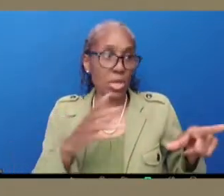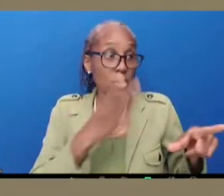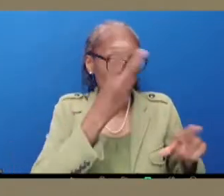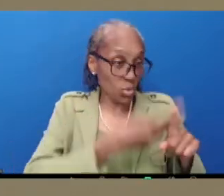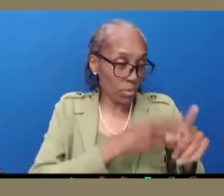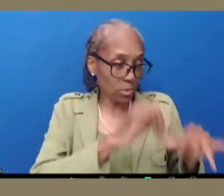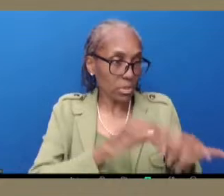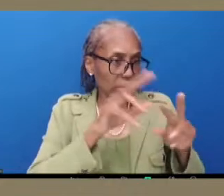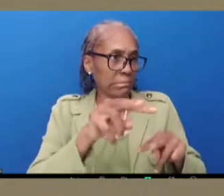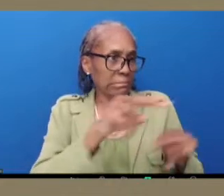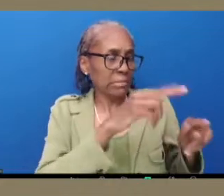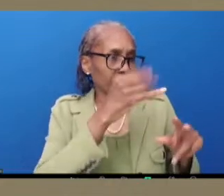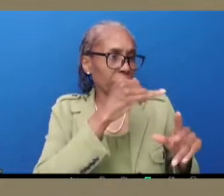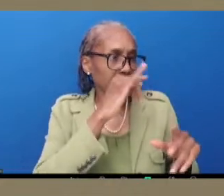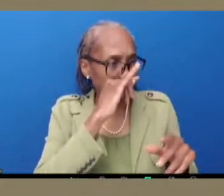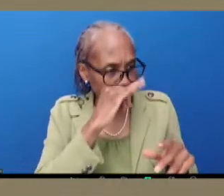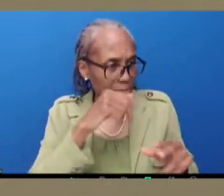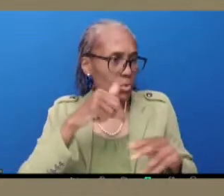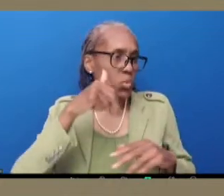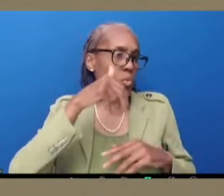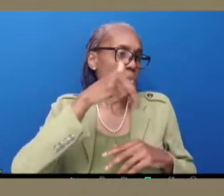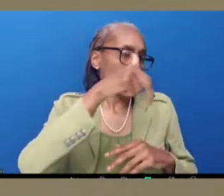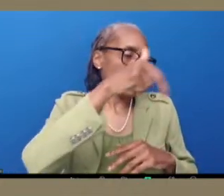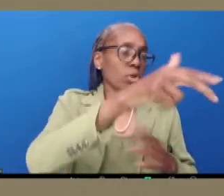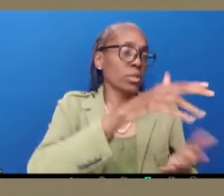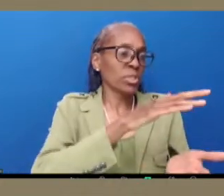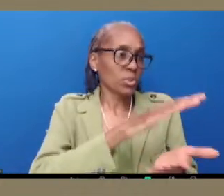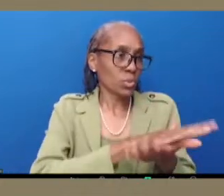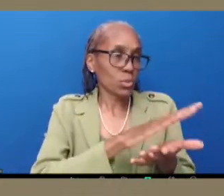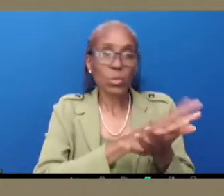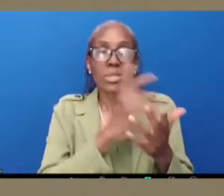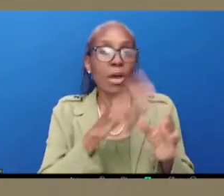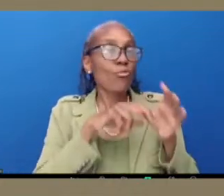AND WE WERE THERE FOR TWO